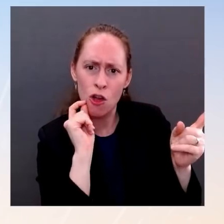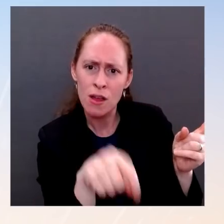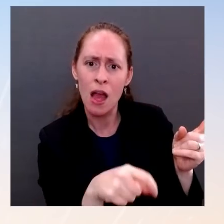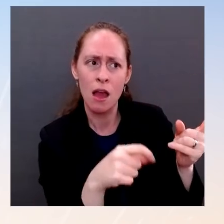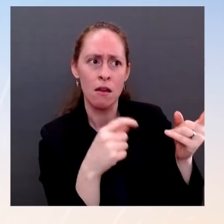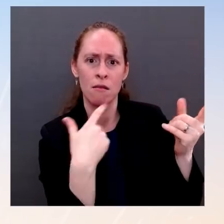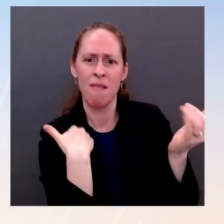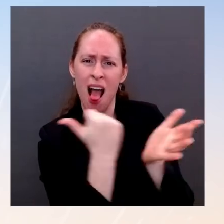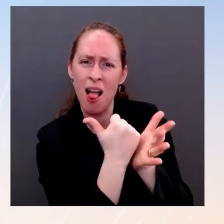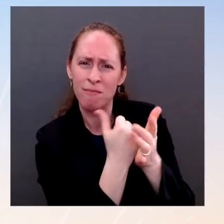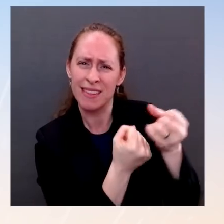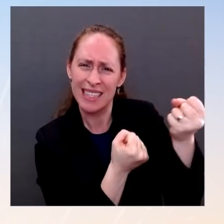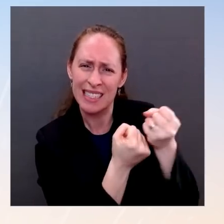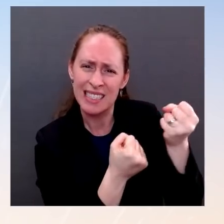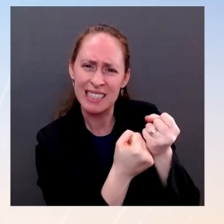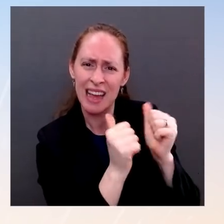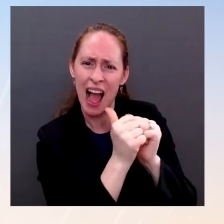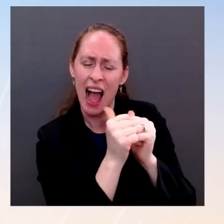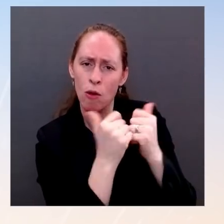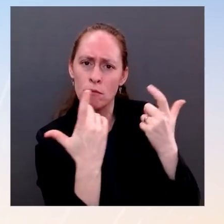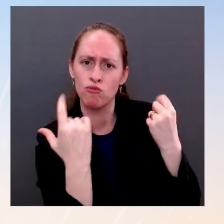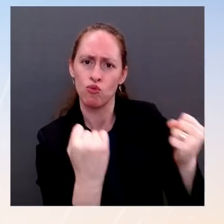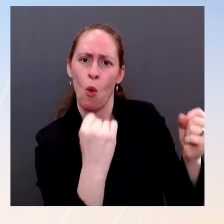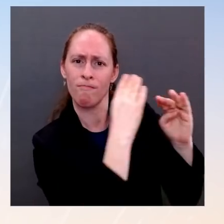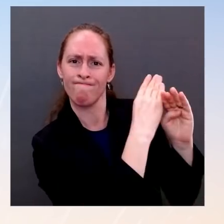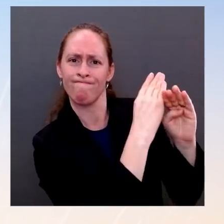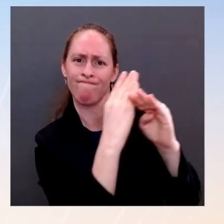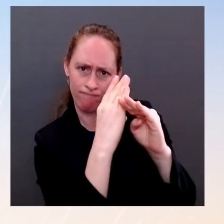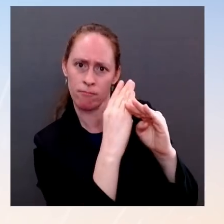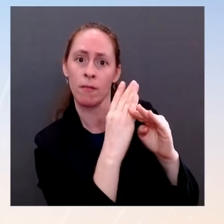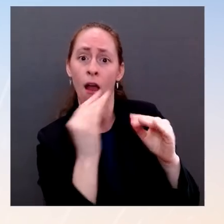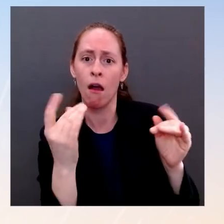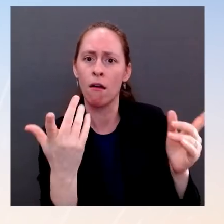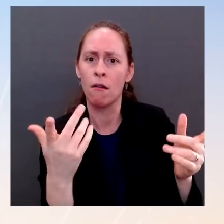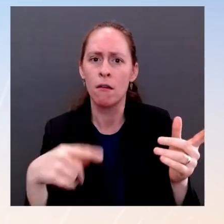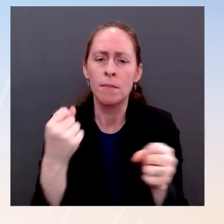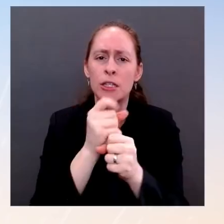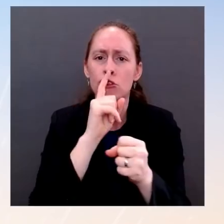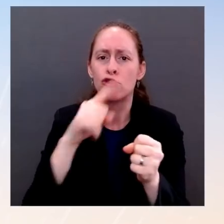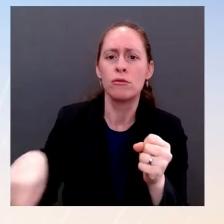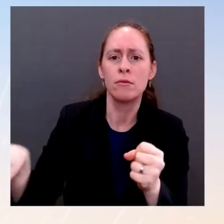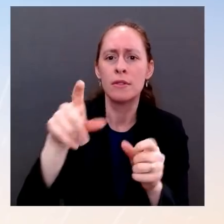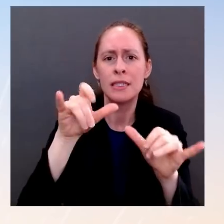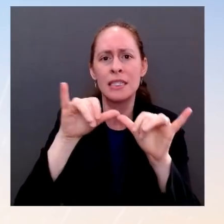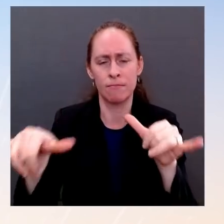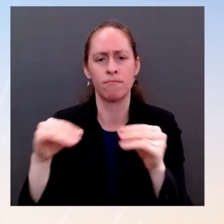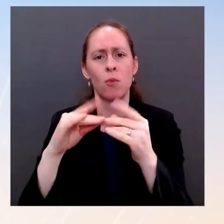of cyber critical infrastructure. Finally, we're cooperating with Allies and partners to disrupt